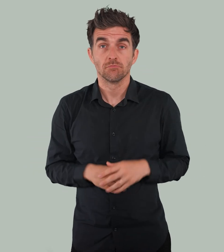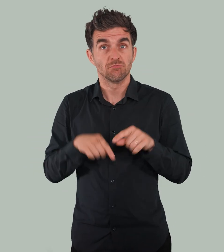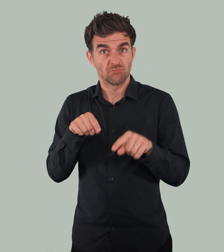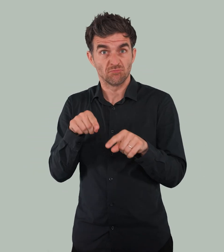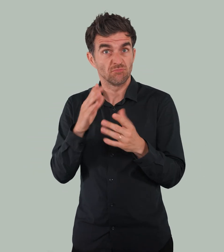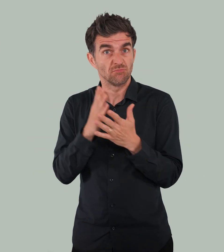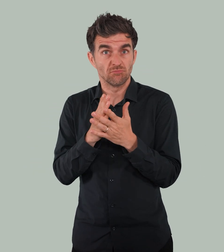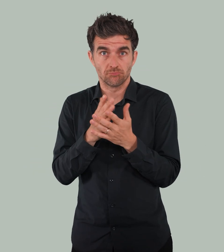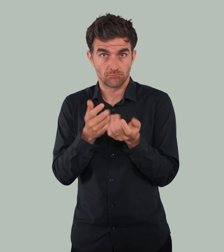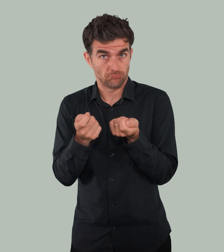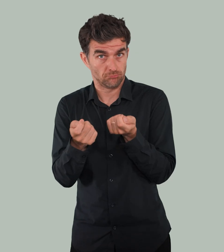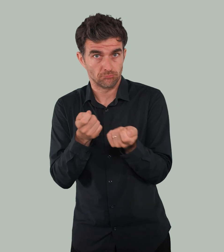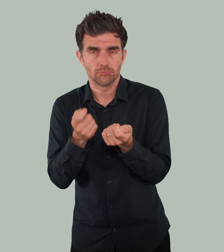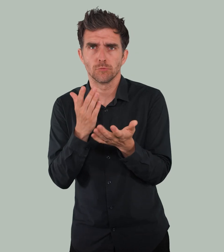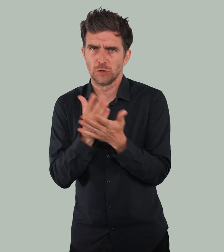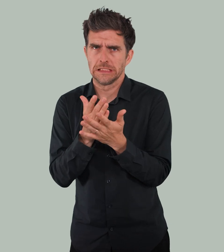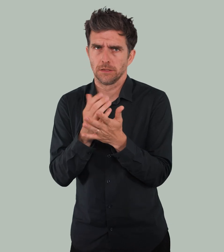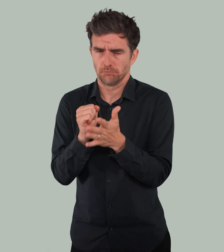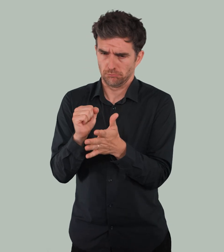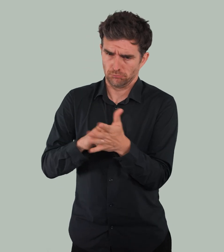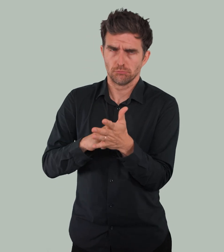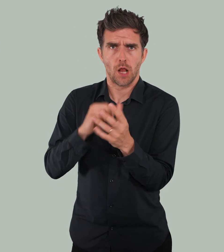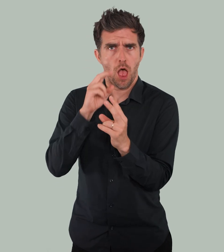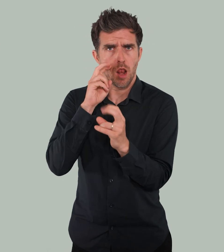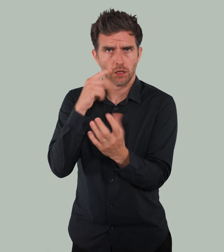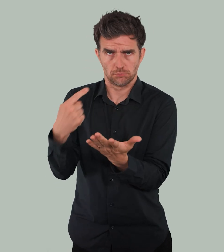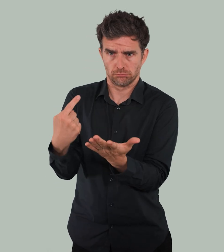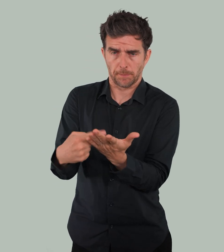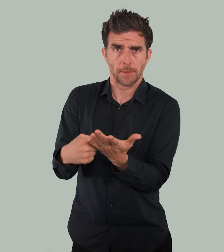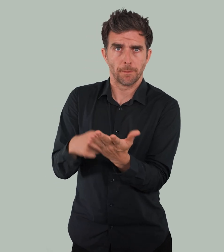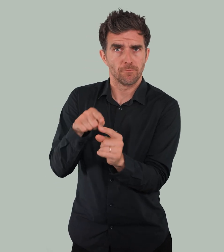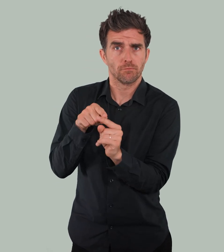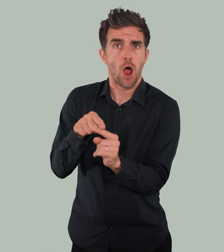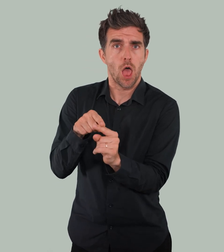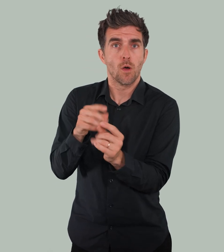The system was configured to operate within a constrained analytical framework,